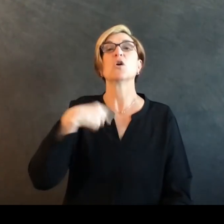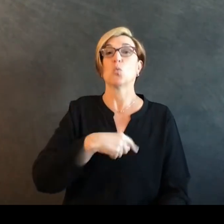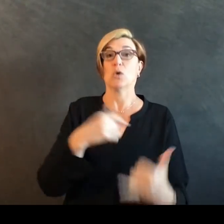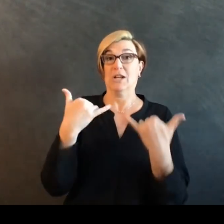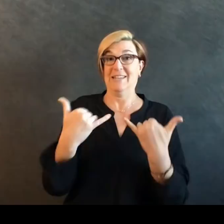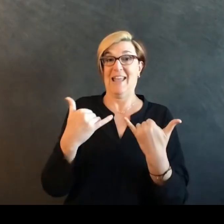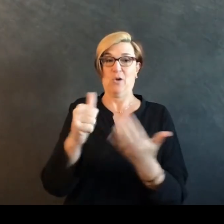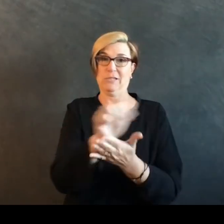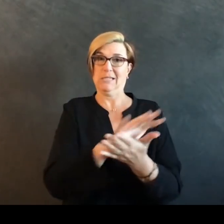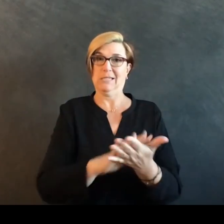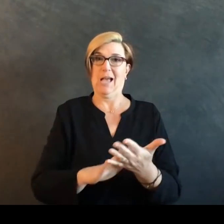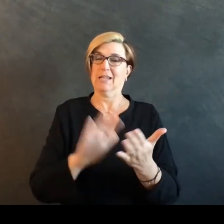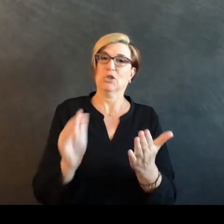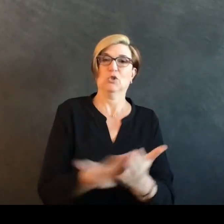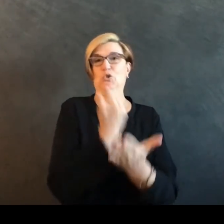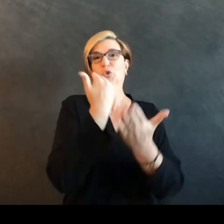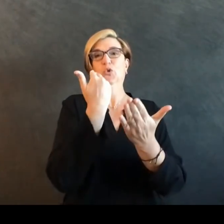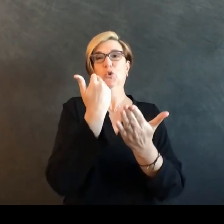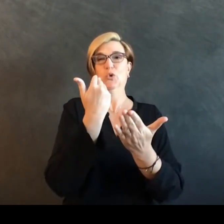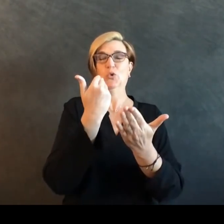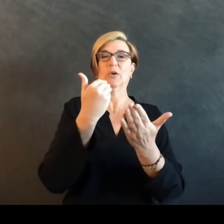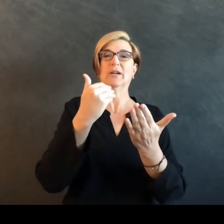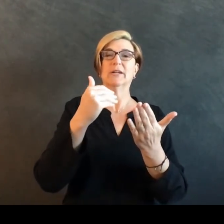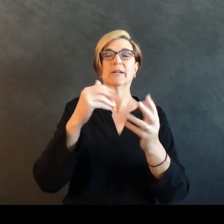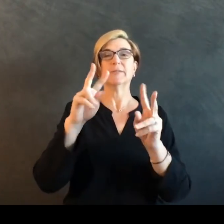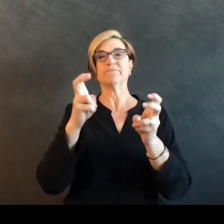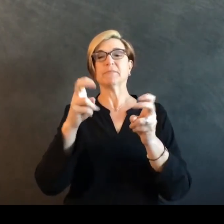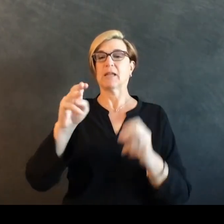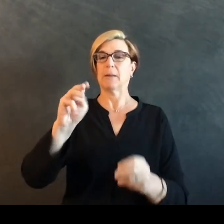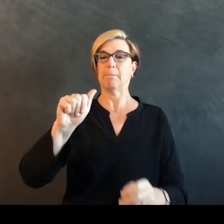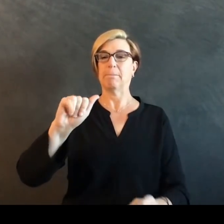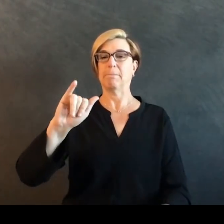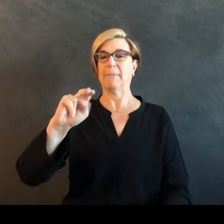the Main Street lending facility we're also looking at facilities for state